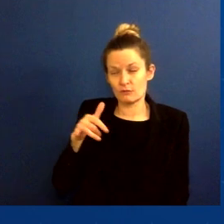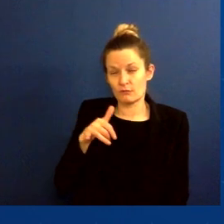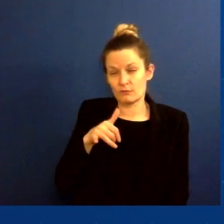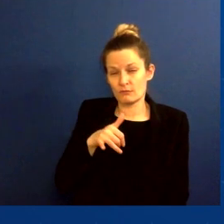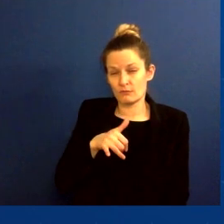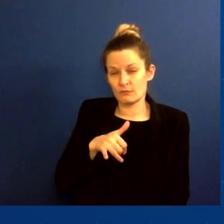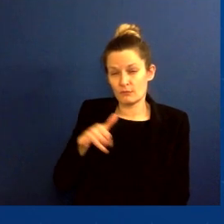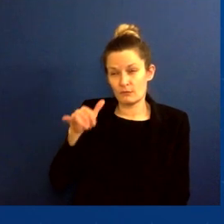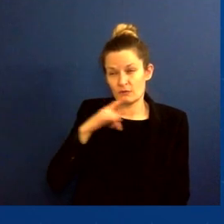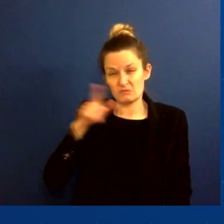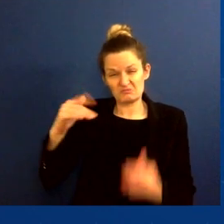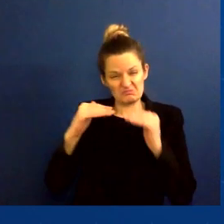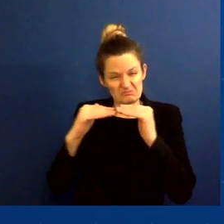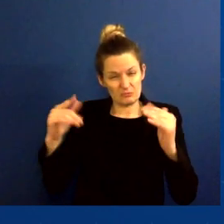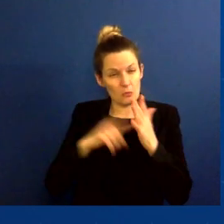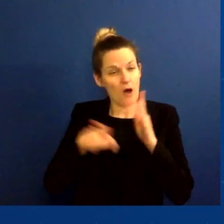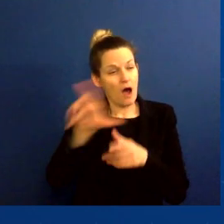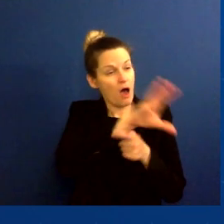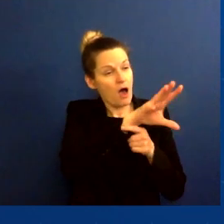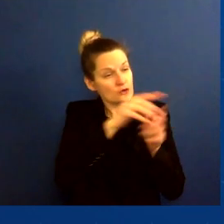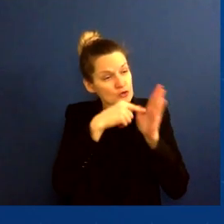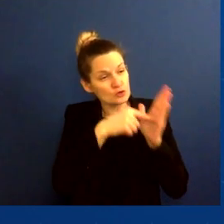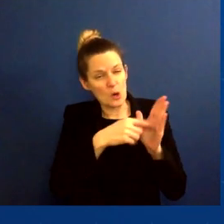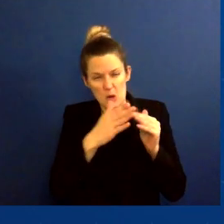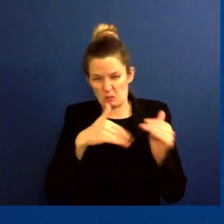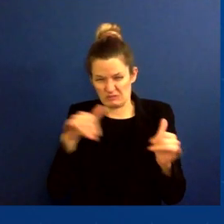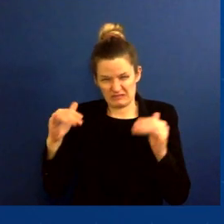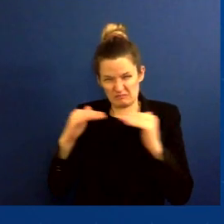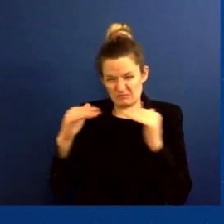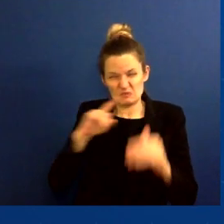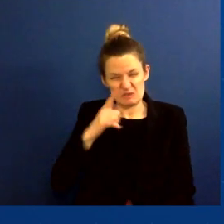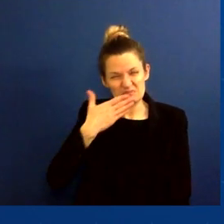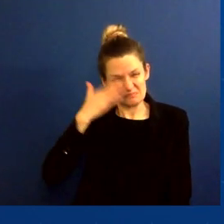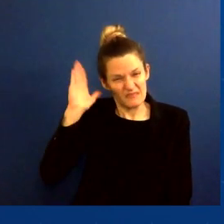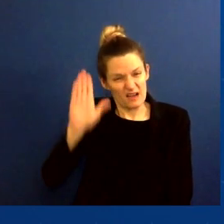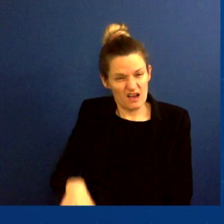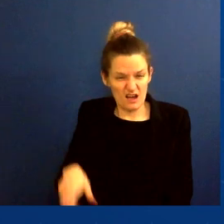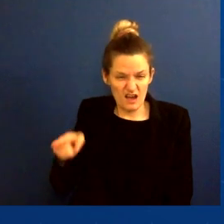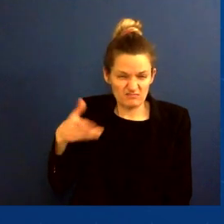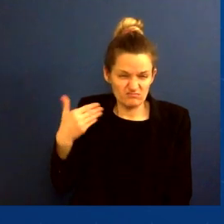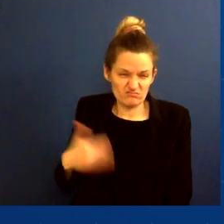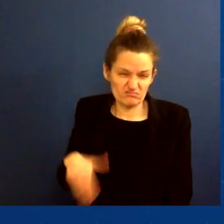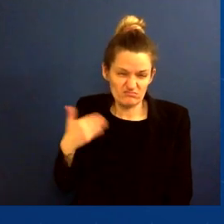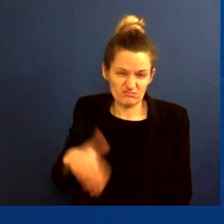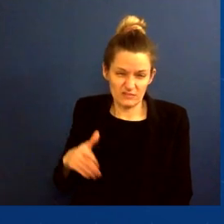I might add, over 3,000 bridges in Pennsylvania, 45,000 across the nation.